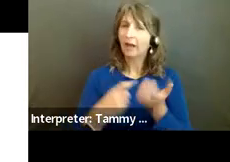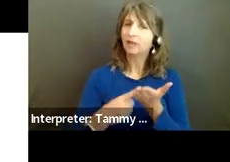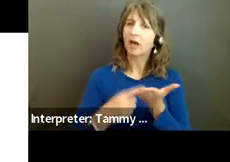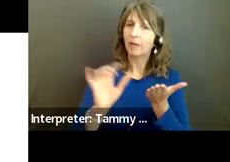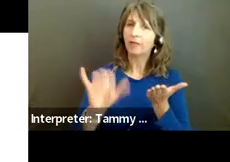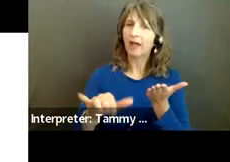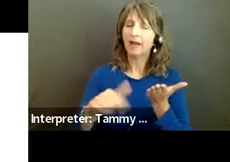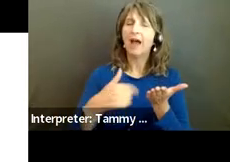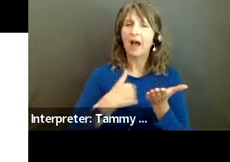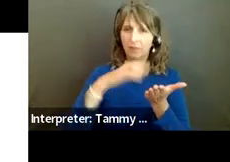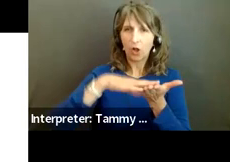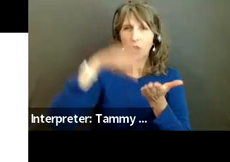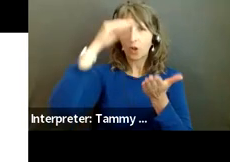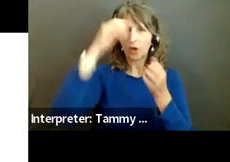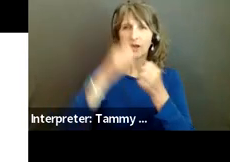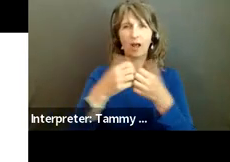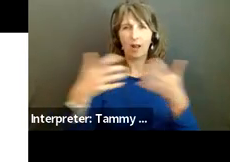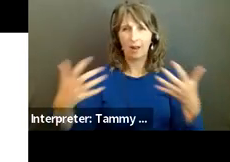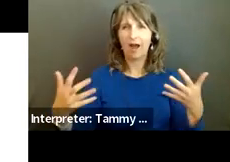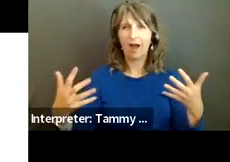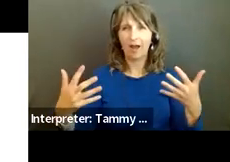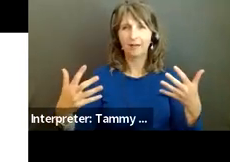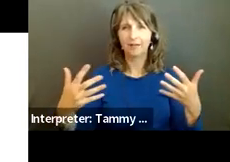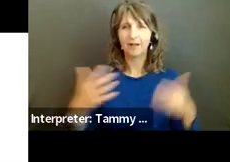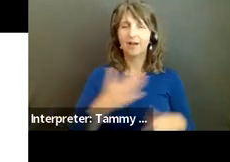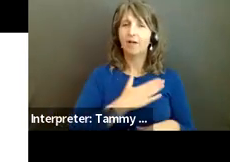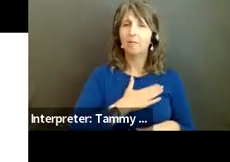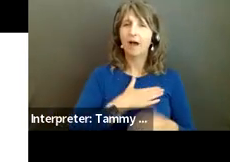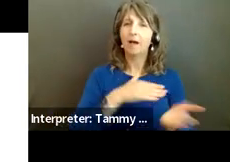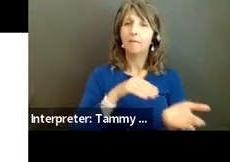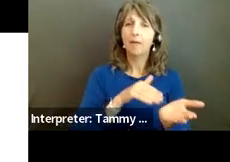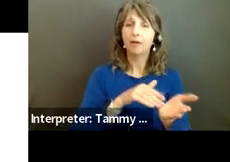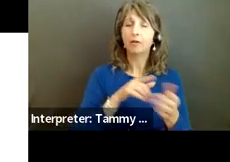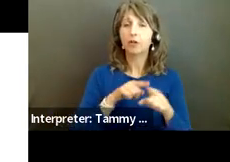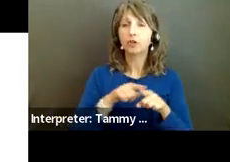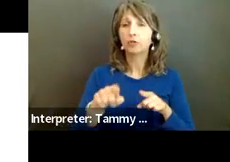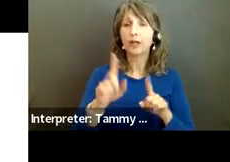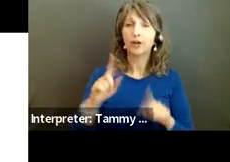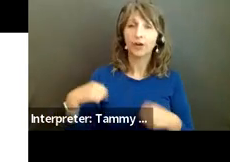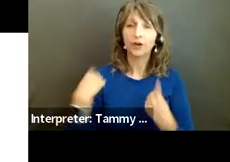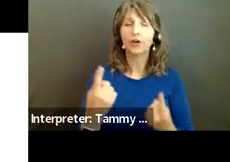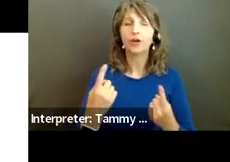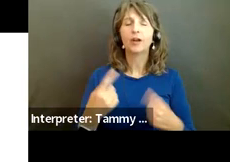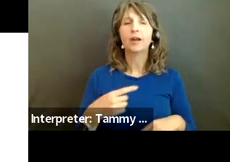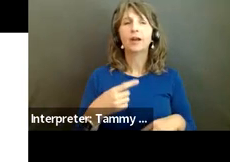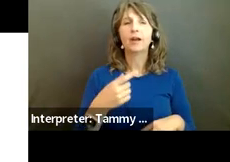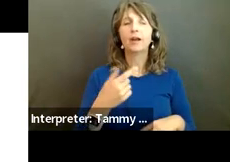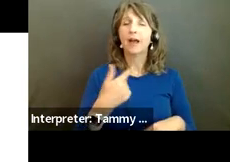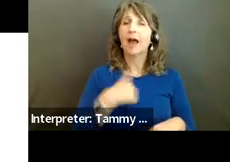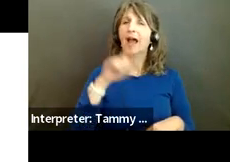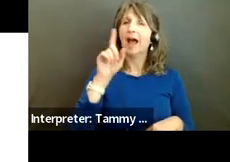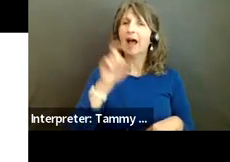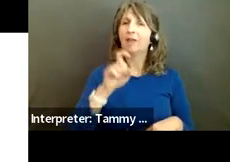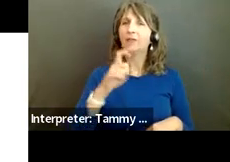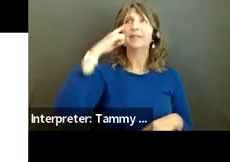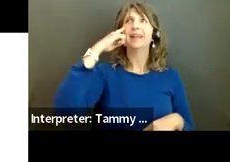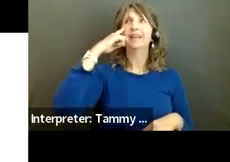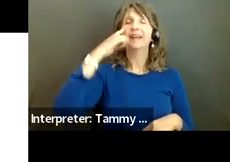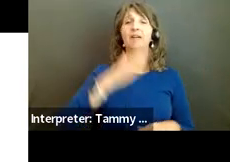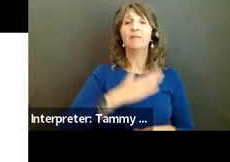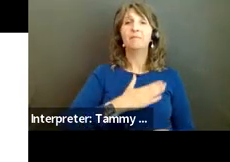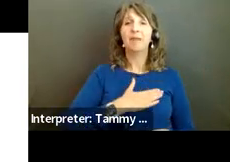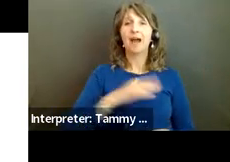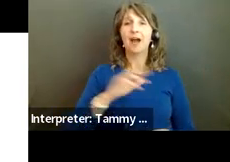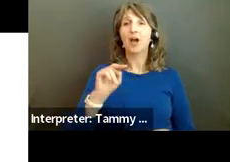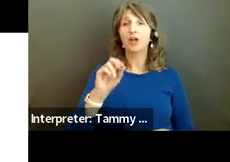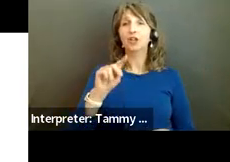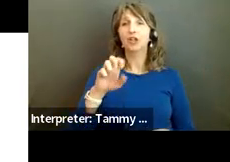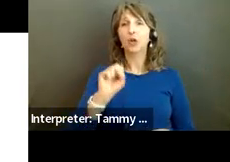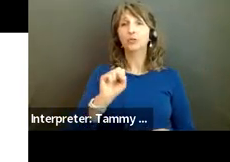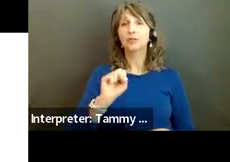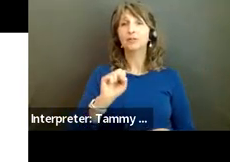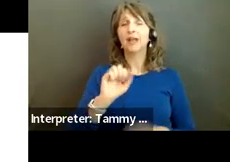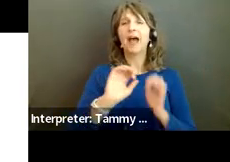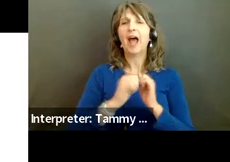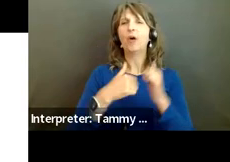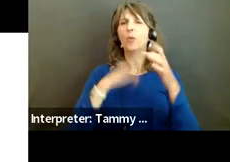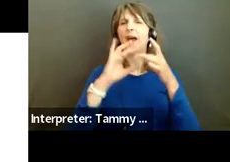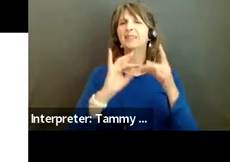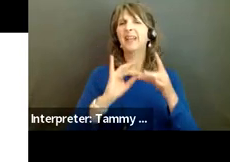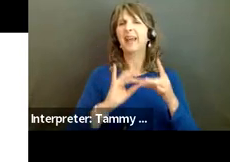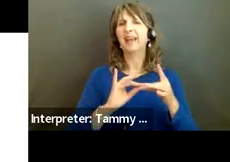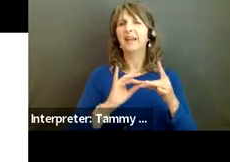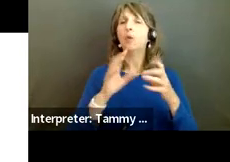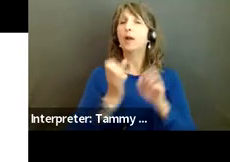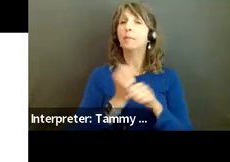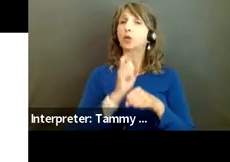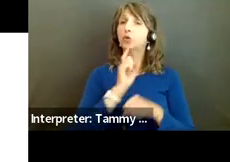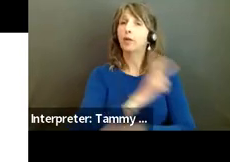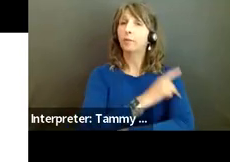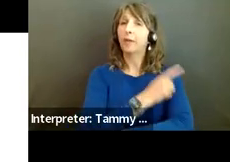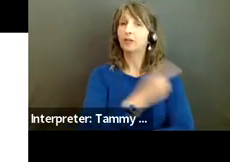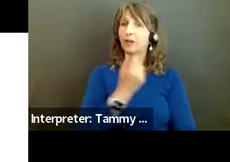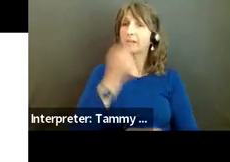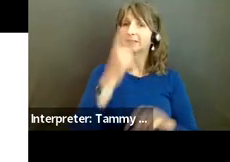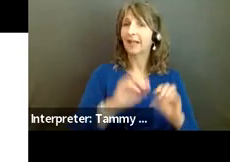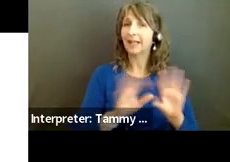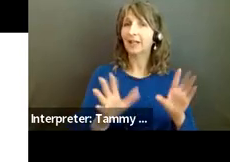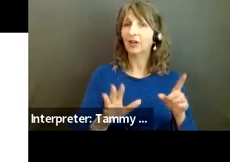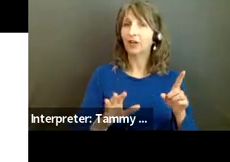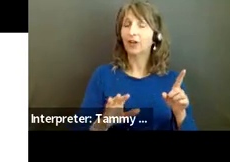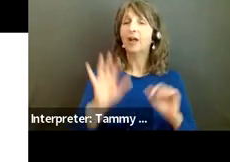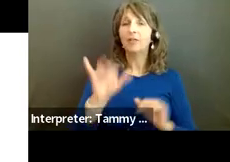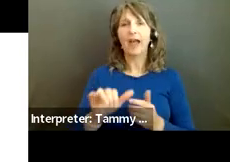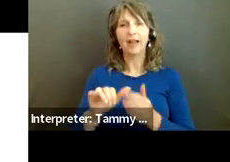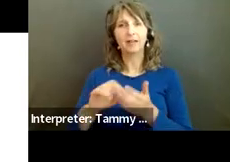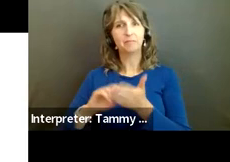And we can address that too, because I've learned a lot from all patients. And we can address that too, because I've learned a lot from my medical career, I've learned a lot from my medical career from having to formulate my notes in a way that I feel like patients are going to formulate my notes in a way that I feel like patients are going to understand.